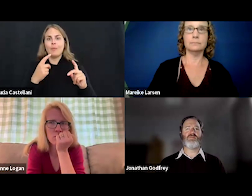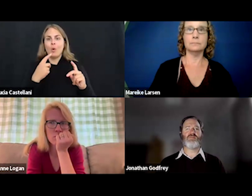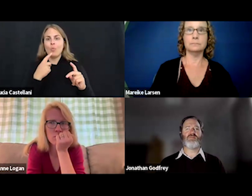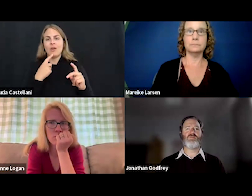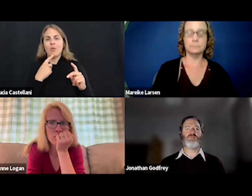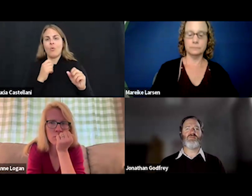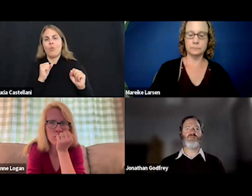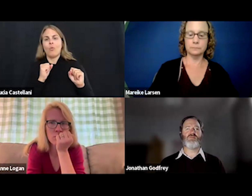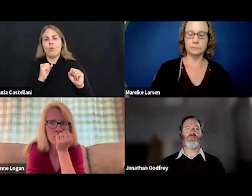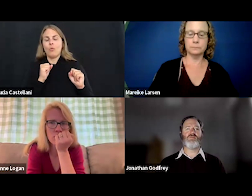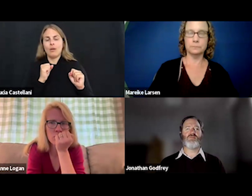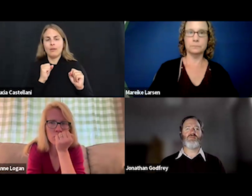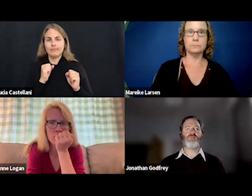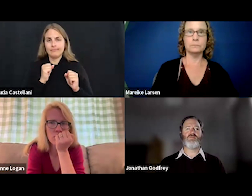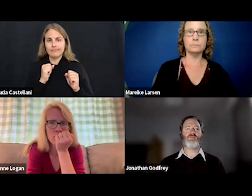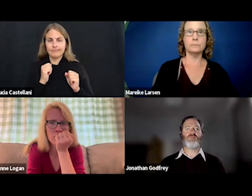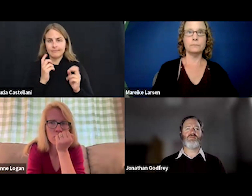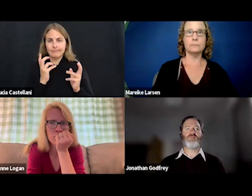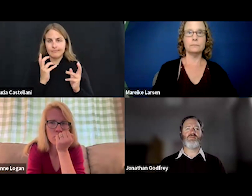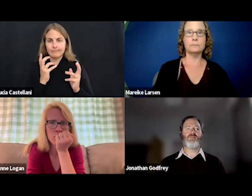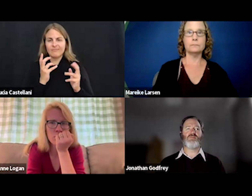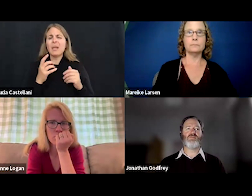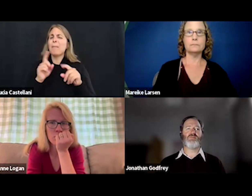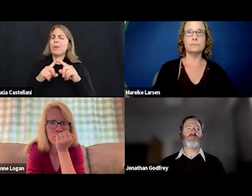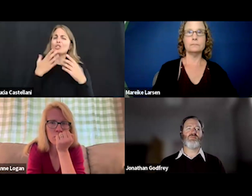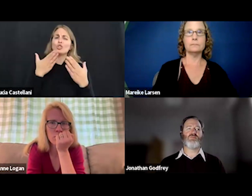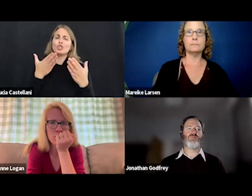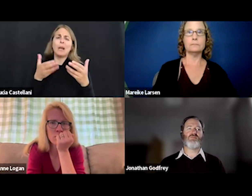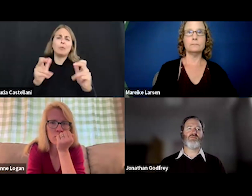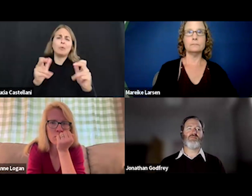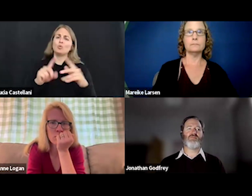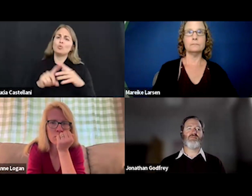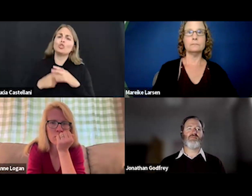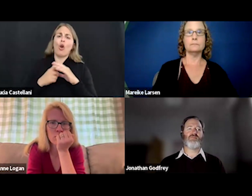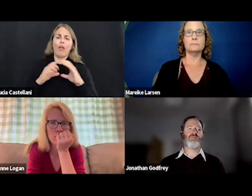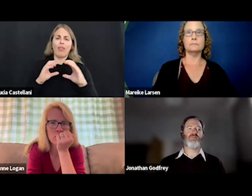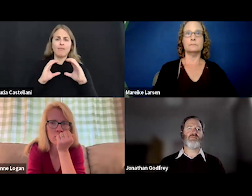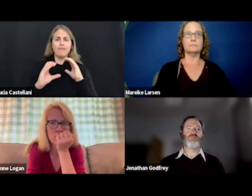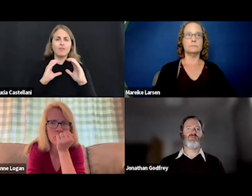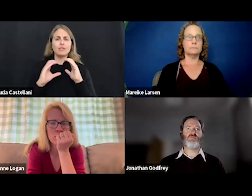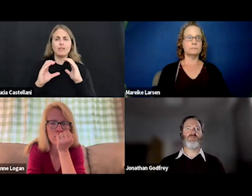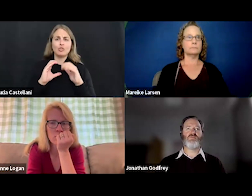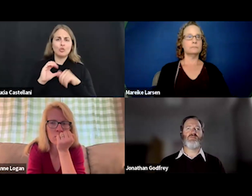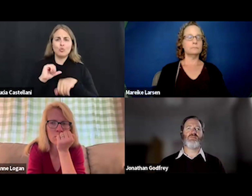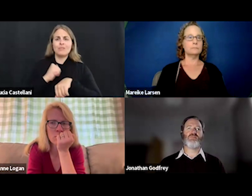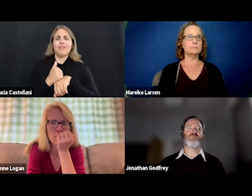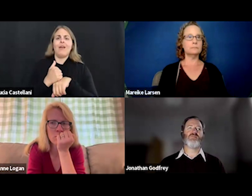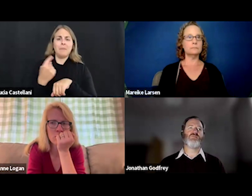at least starting a conversation for the both of you to schedule something even at a later time.